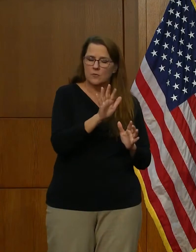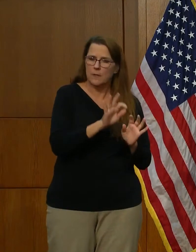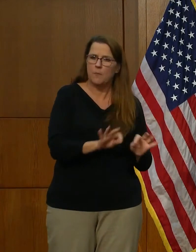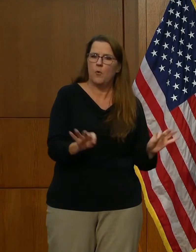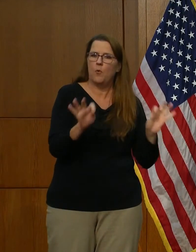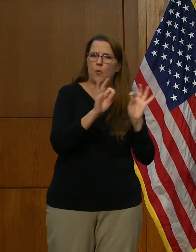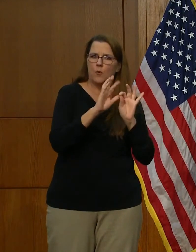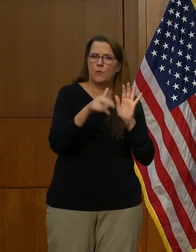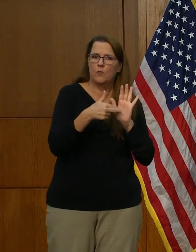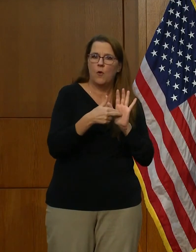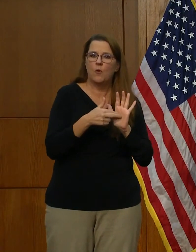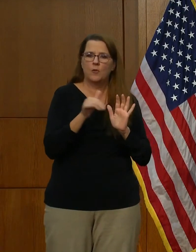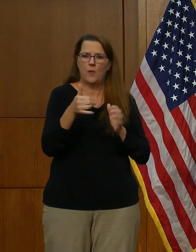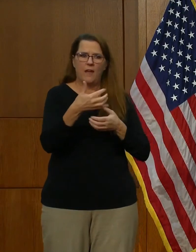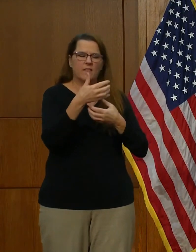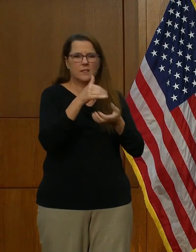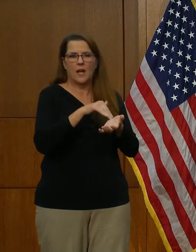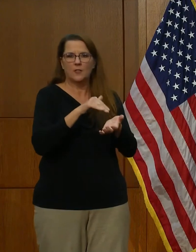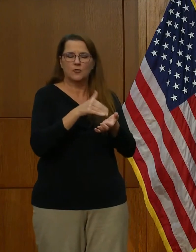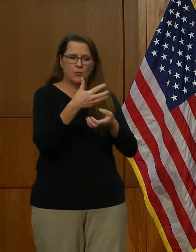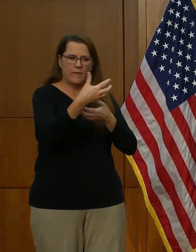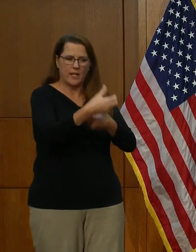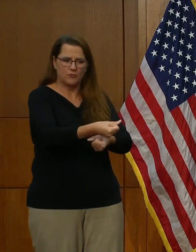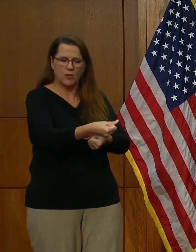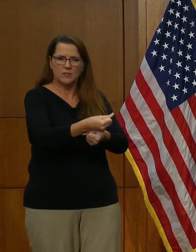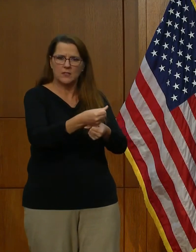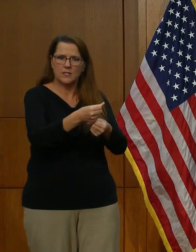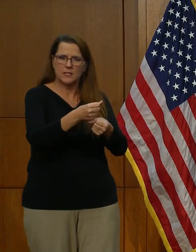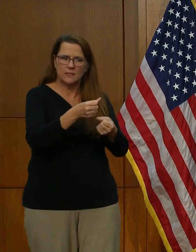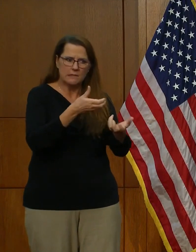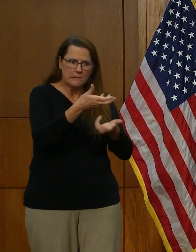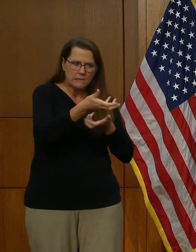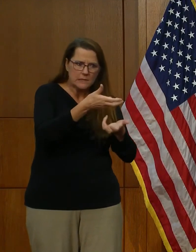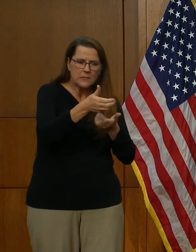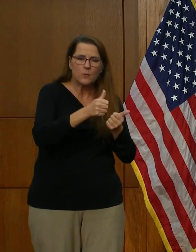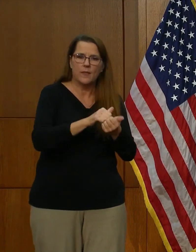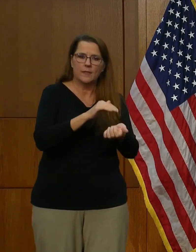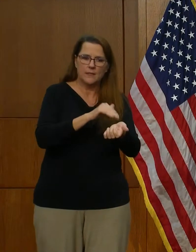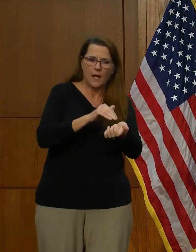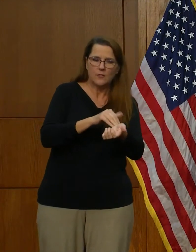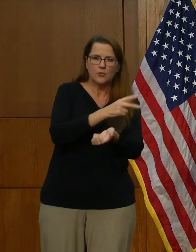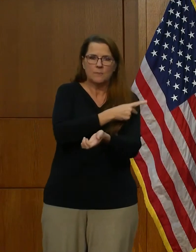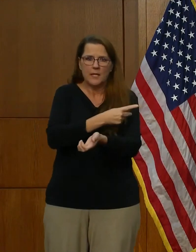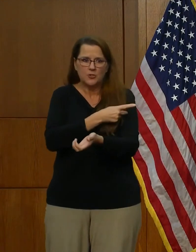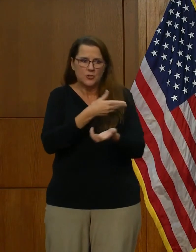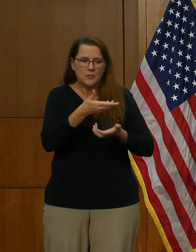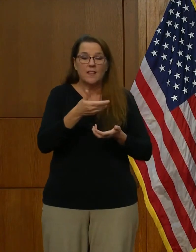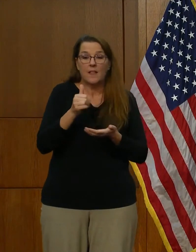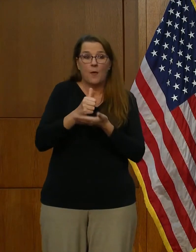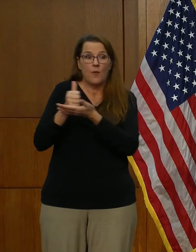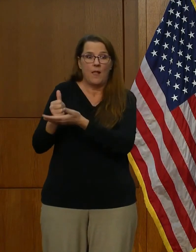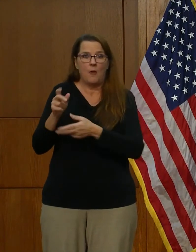PRIVATE PROVIDERS HAVE A REALLY IMPORTANT ROLE IN THAT THE TRUSTED RELATIONSHIP THAT THE